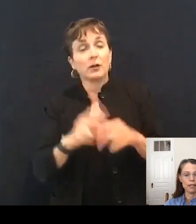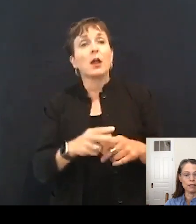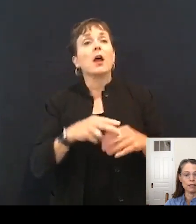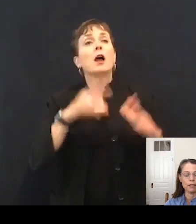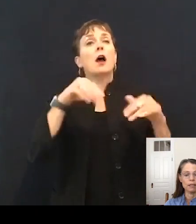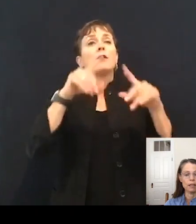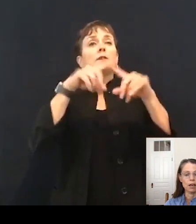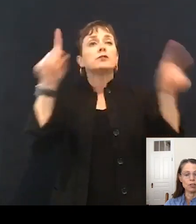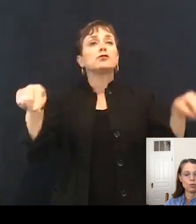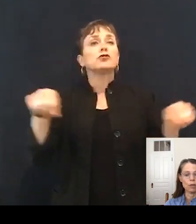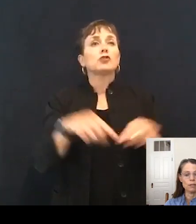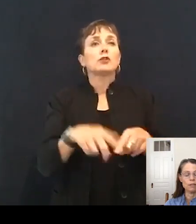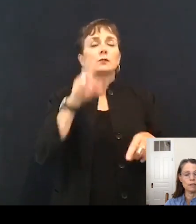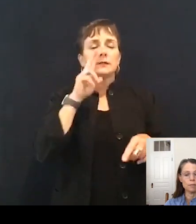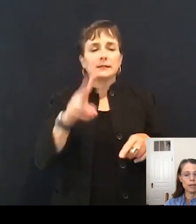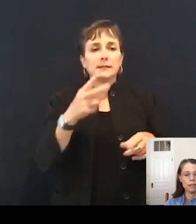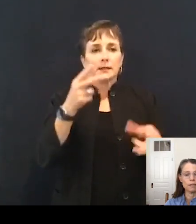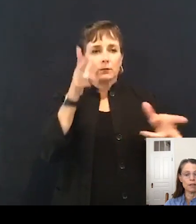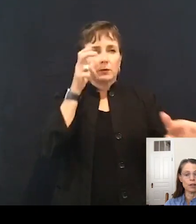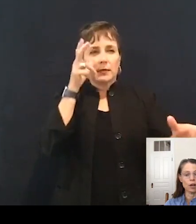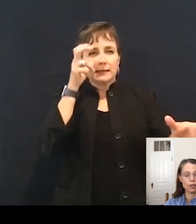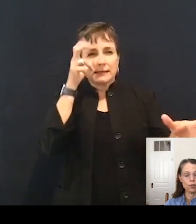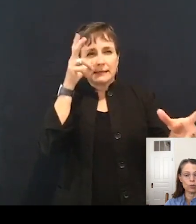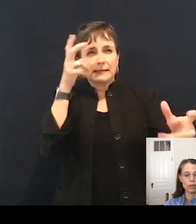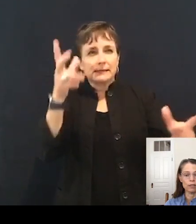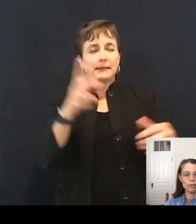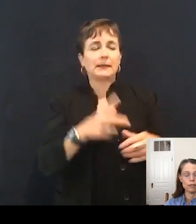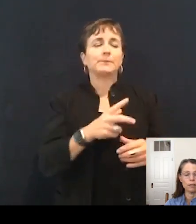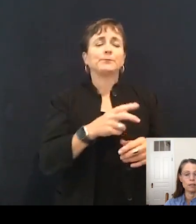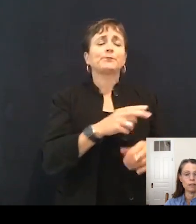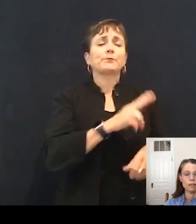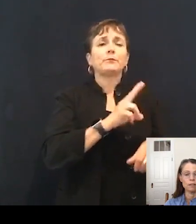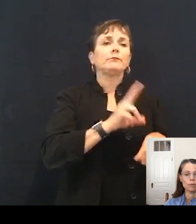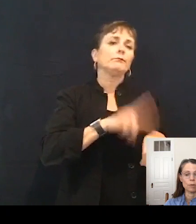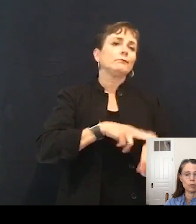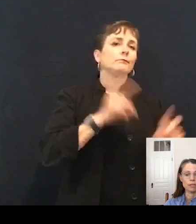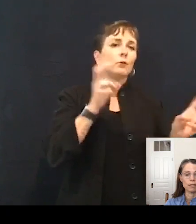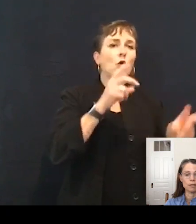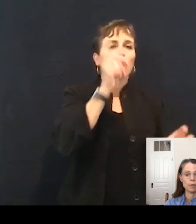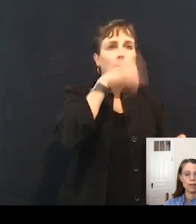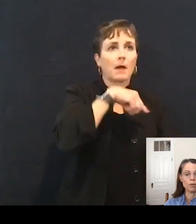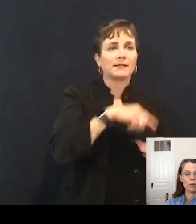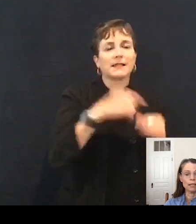USH1C mice that are untreated represented by the red line,